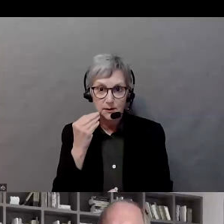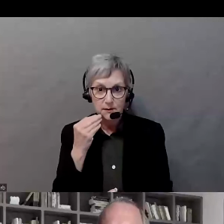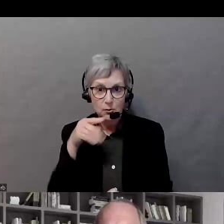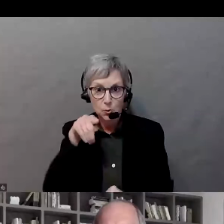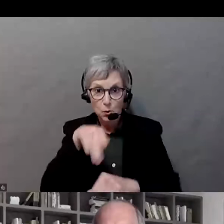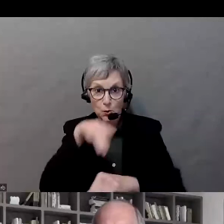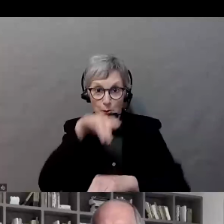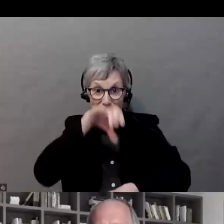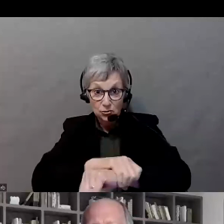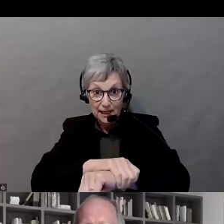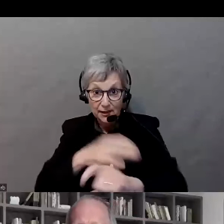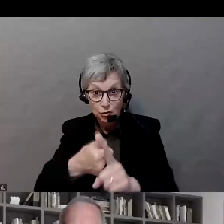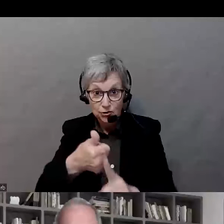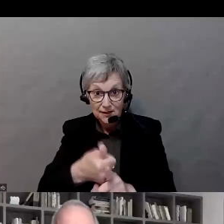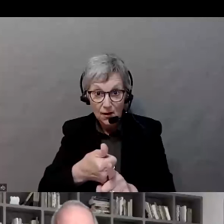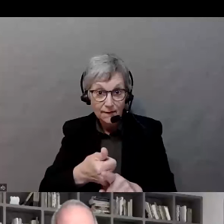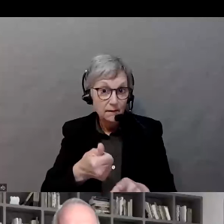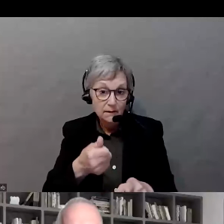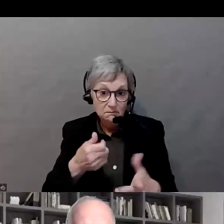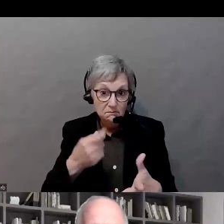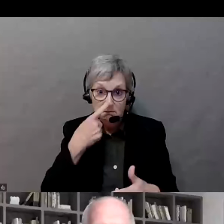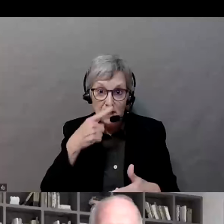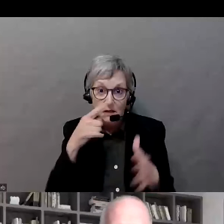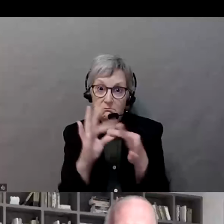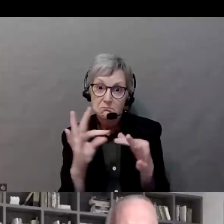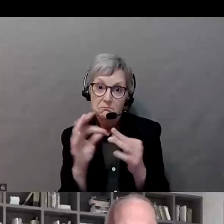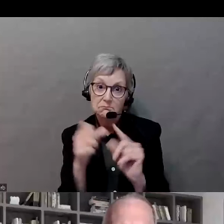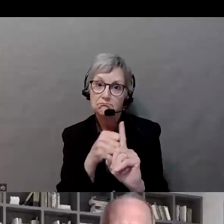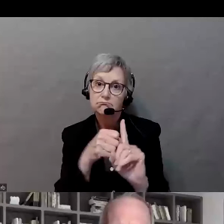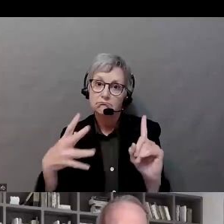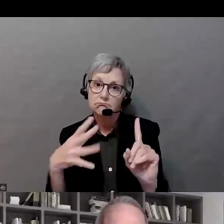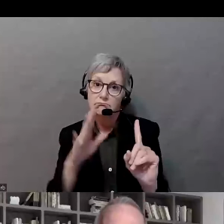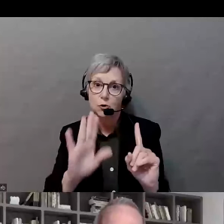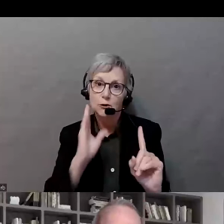RETRAINED YOURSELF. TALK TO US ABOUT YOUR REFLECTIONS.